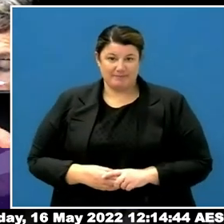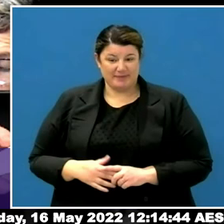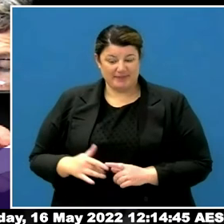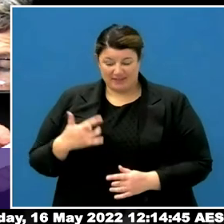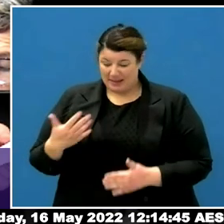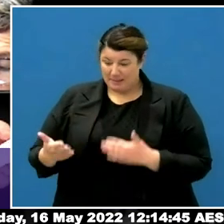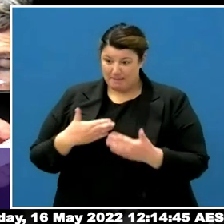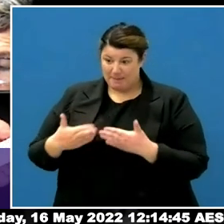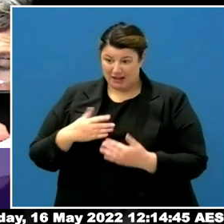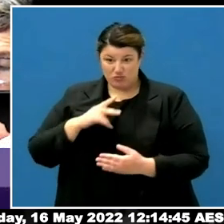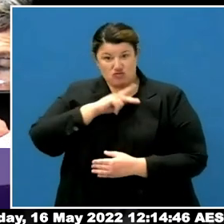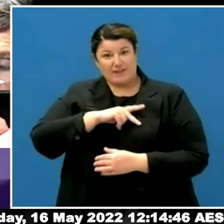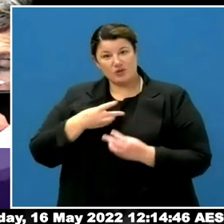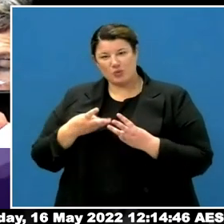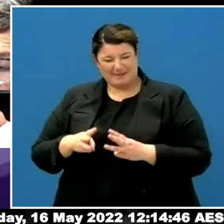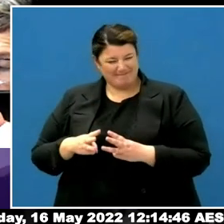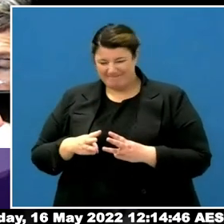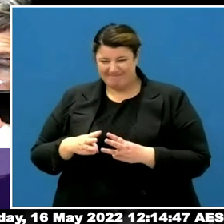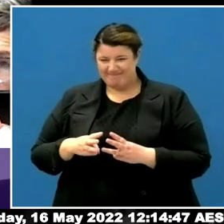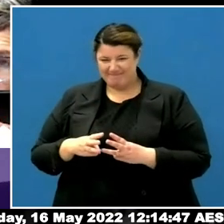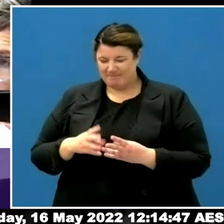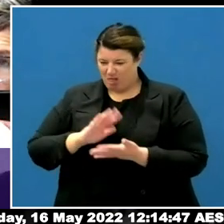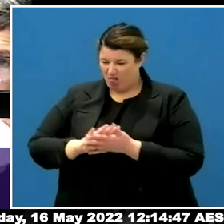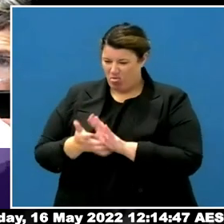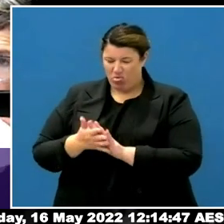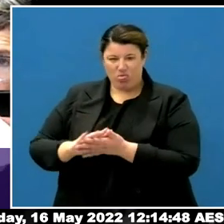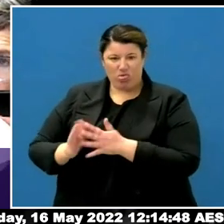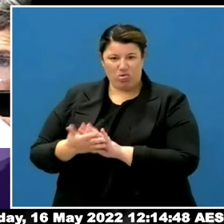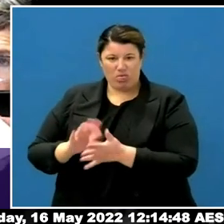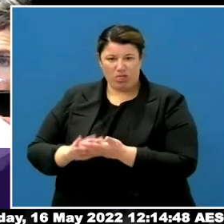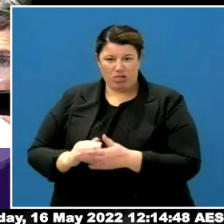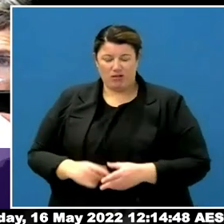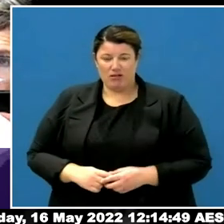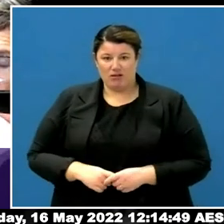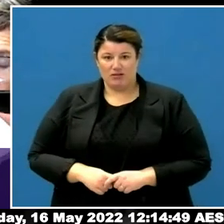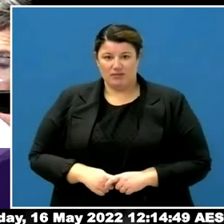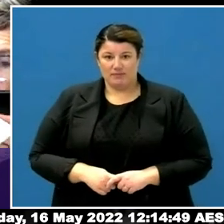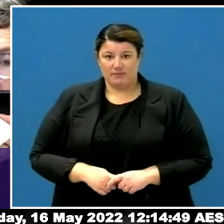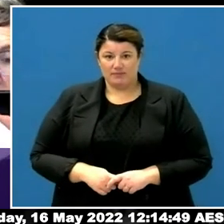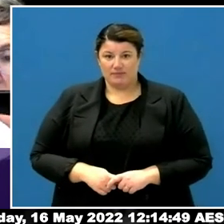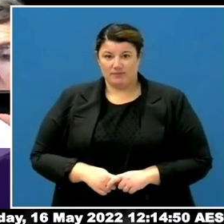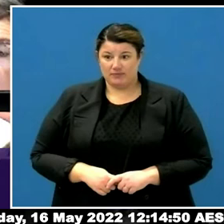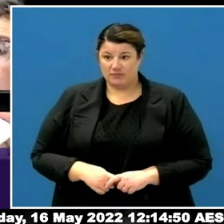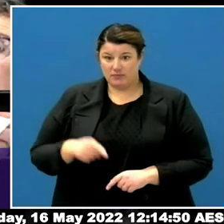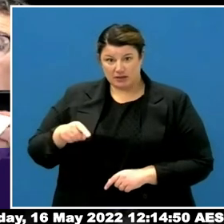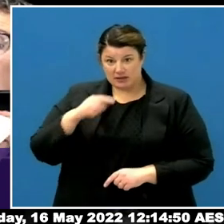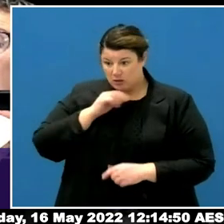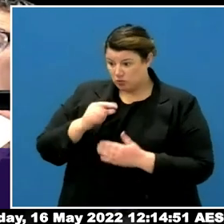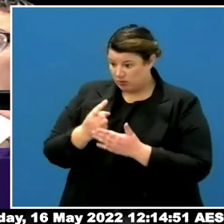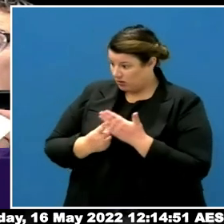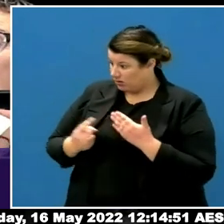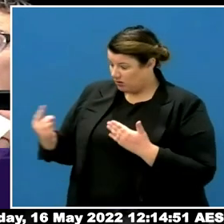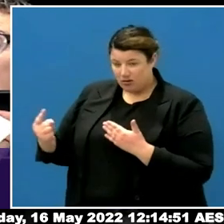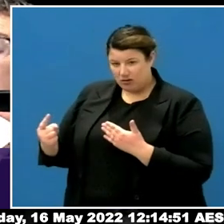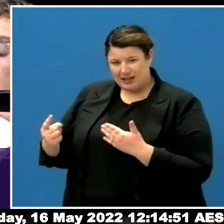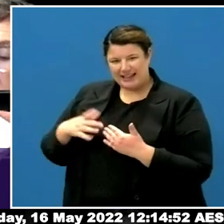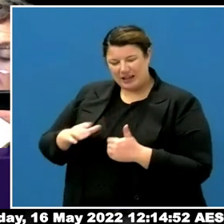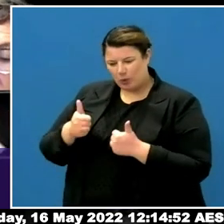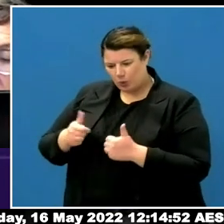unprofessionally? SALLY: Yes. You say that you feel Jason shouldn't be alienated. "He needs good qualities like an inclusive environment."